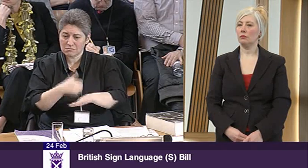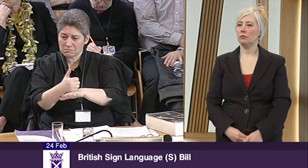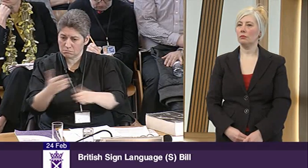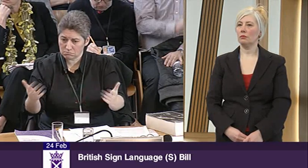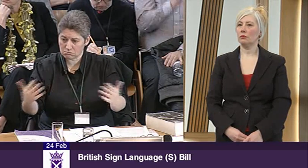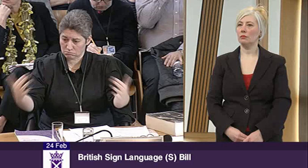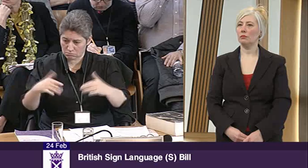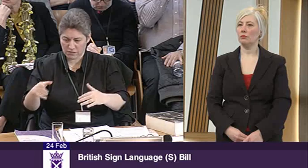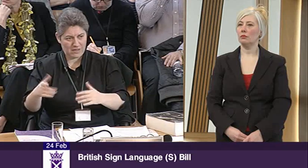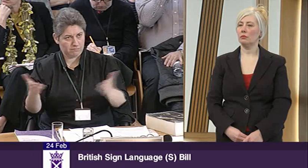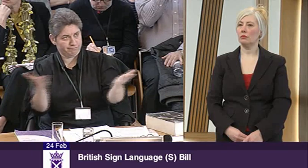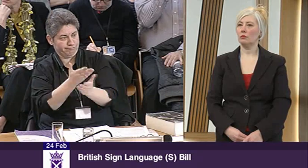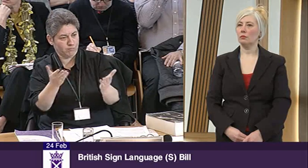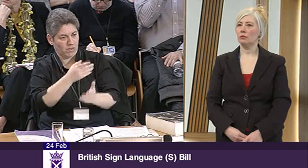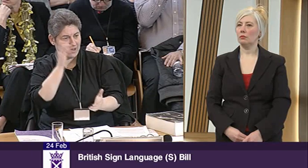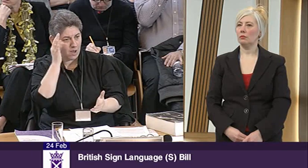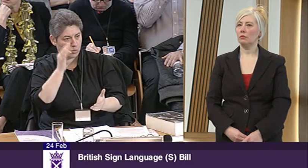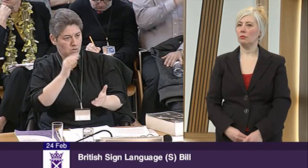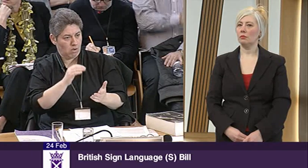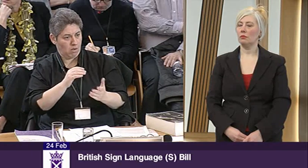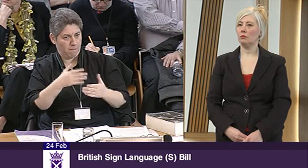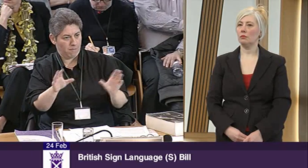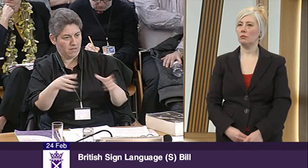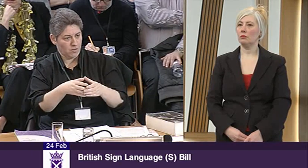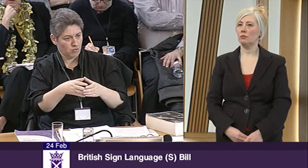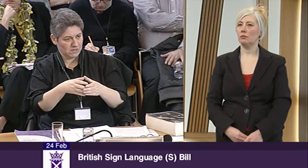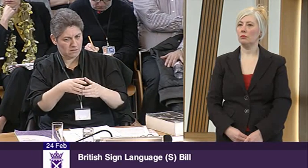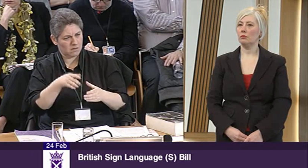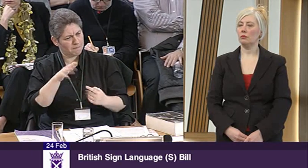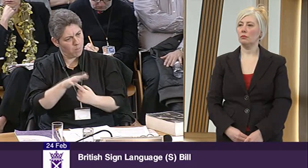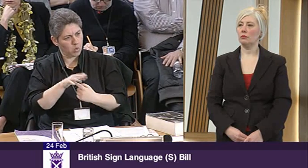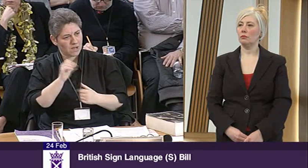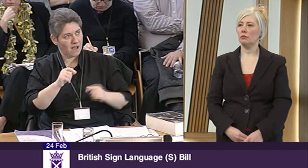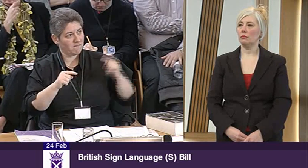services to the community. That could provide a model for how reviews will work between